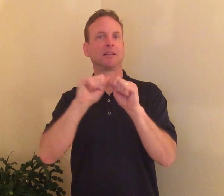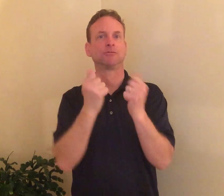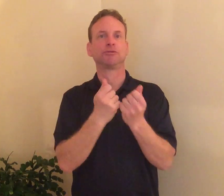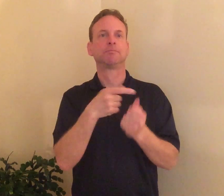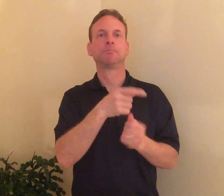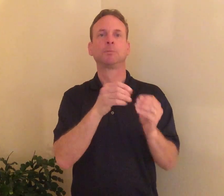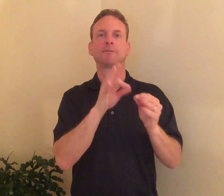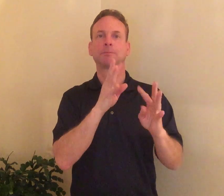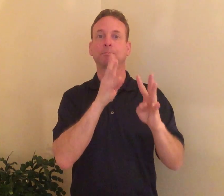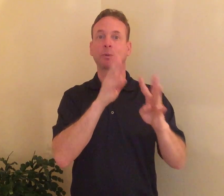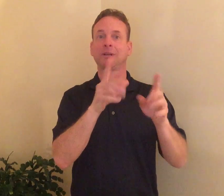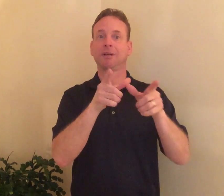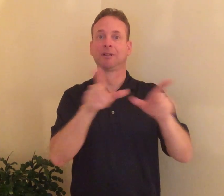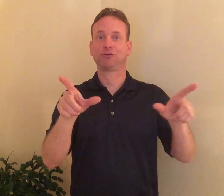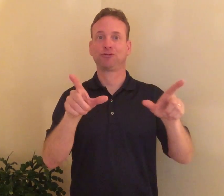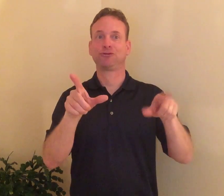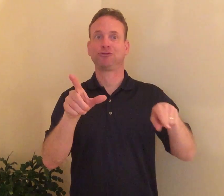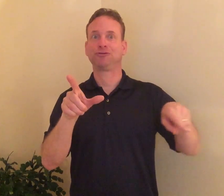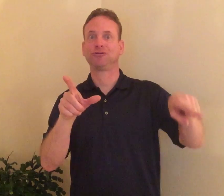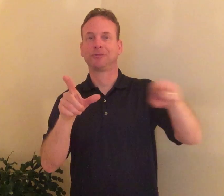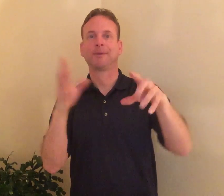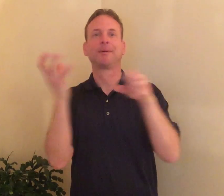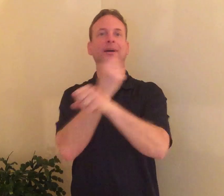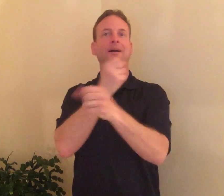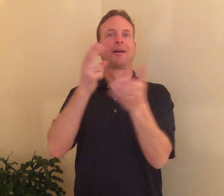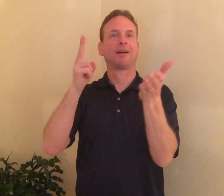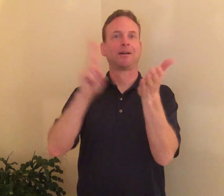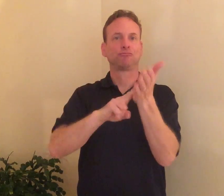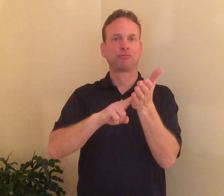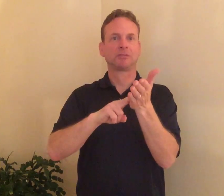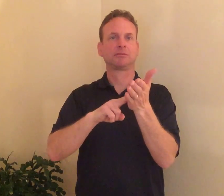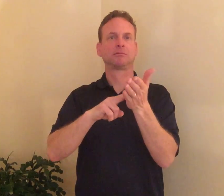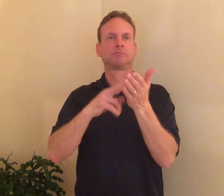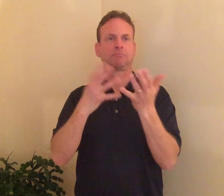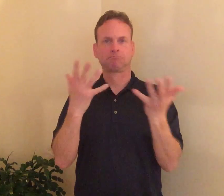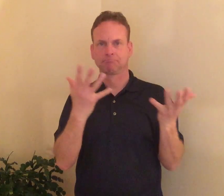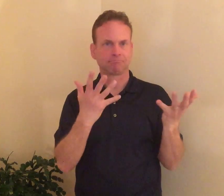they are primarily spoken language agencies. They are winning contracts in the field, yet